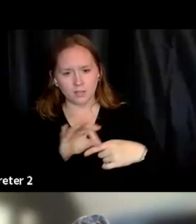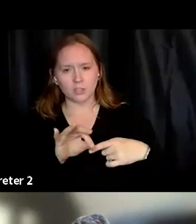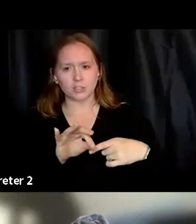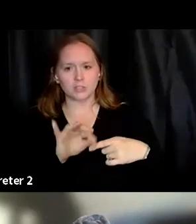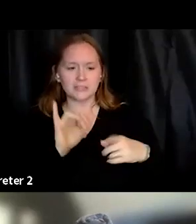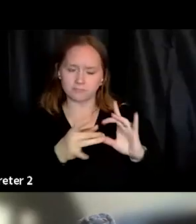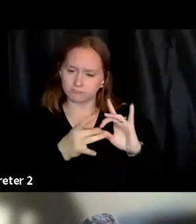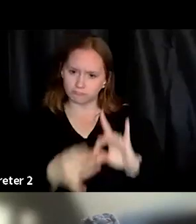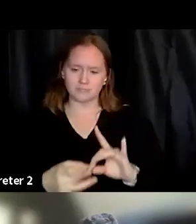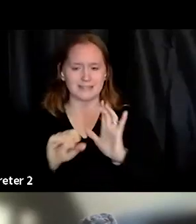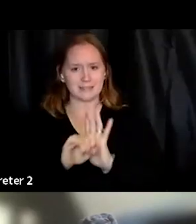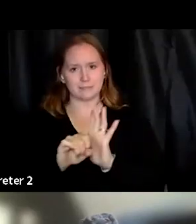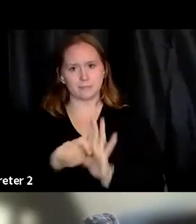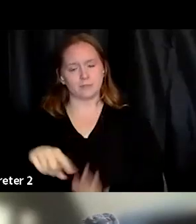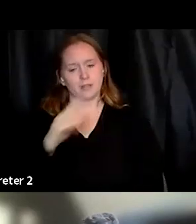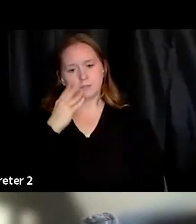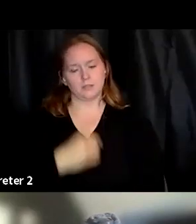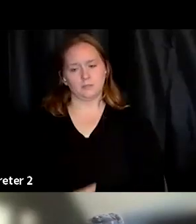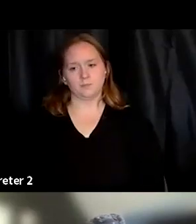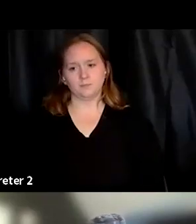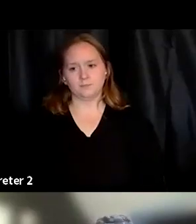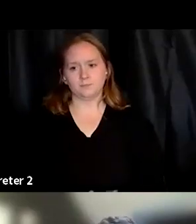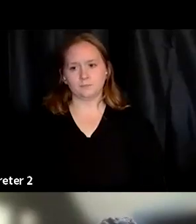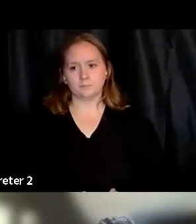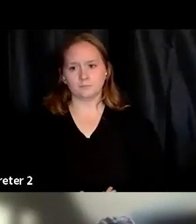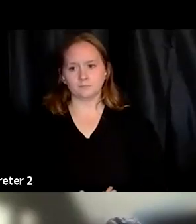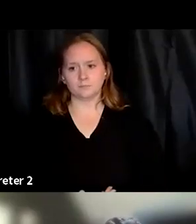to the symptoms that they're experiencing. So just writing that they have a struggle